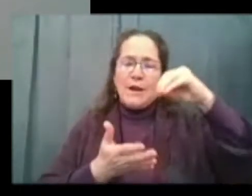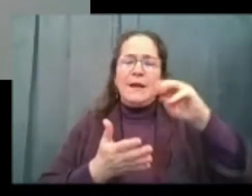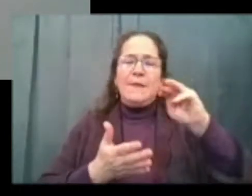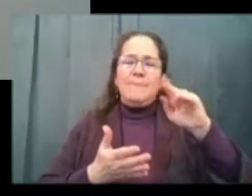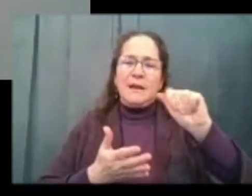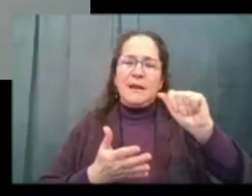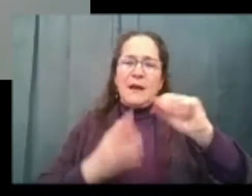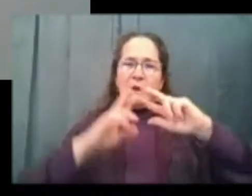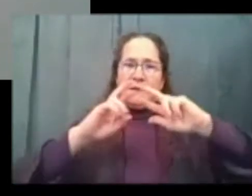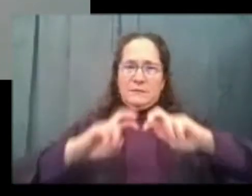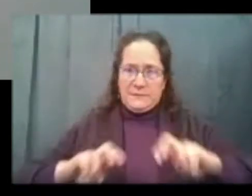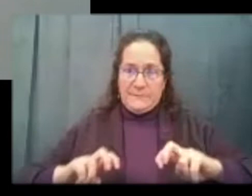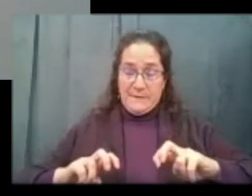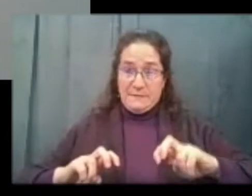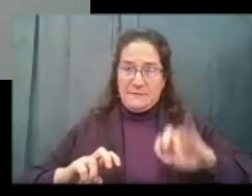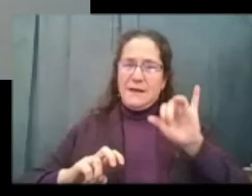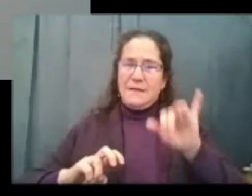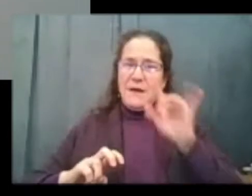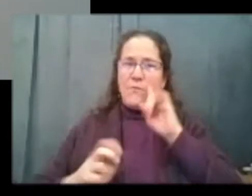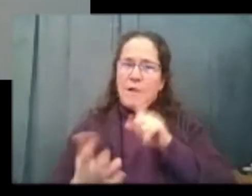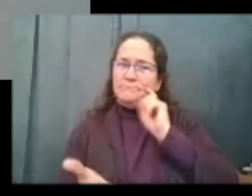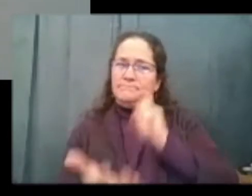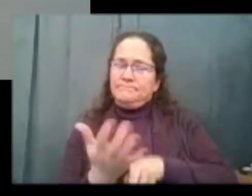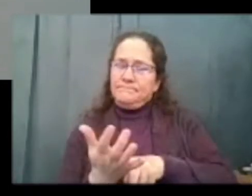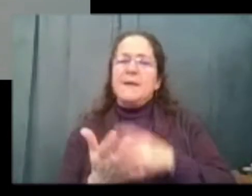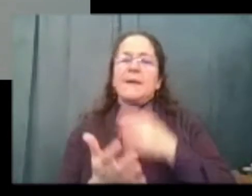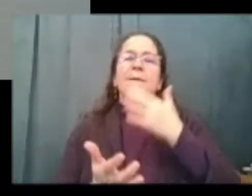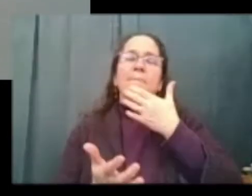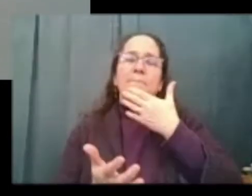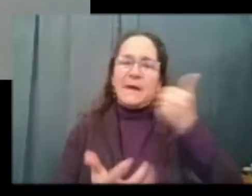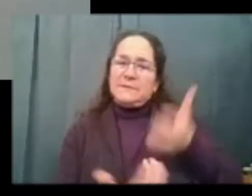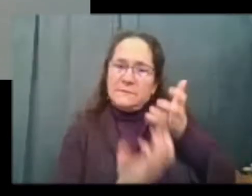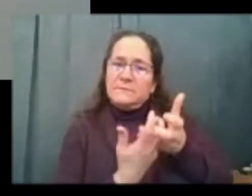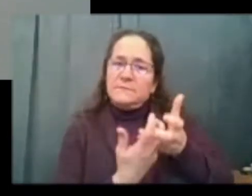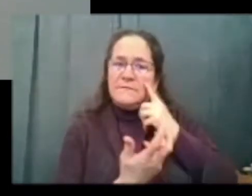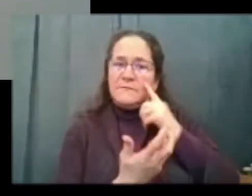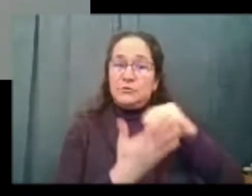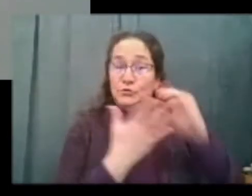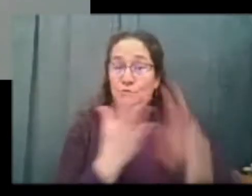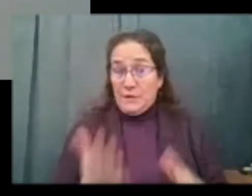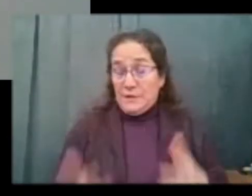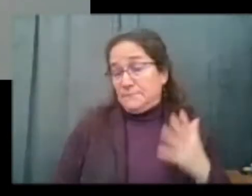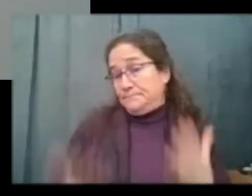which learning media is most appropriate for the student. So many times this might mean regular print